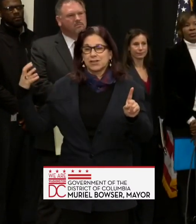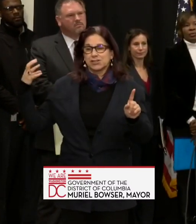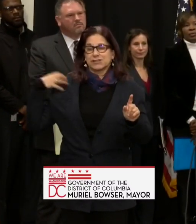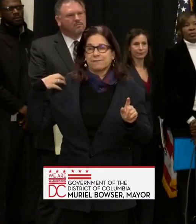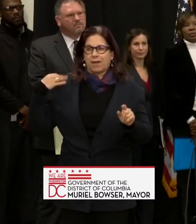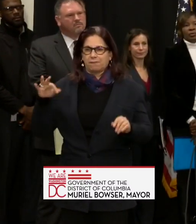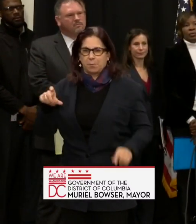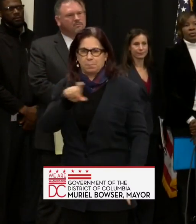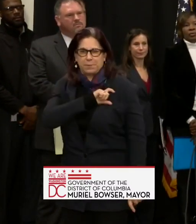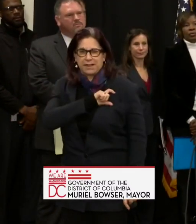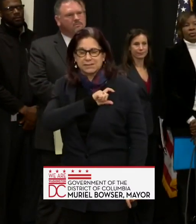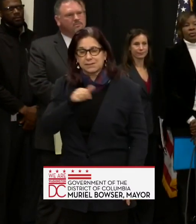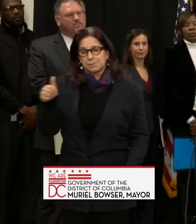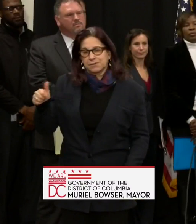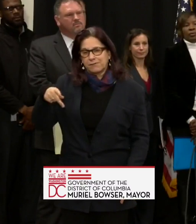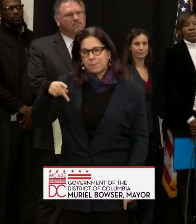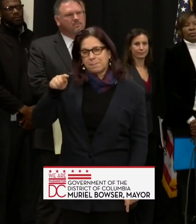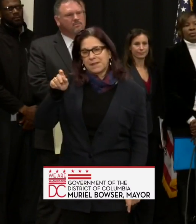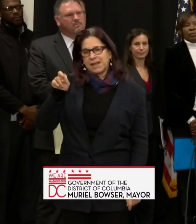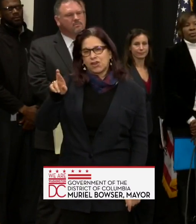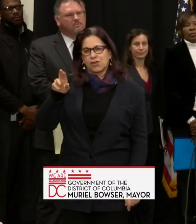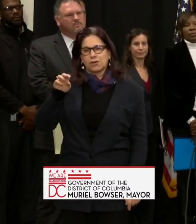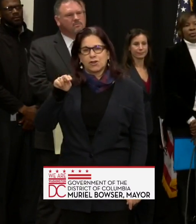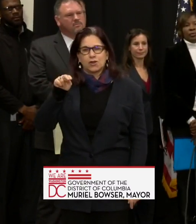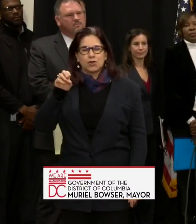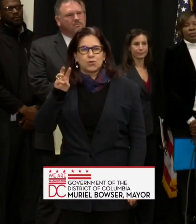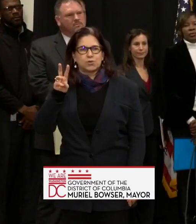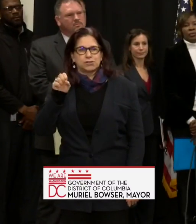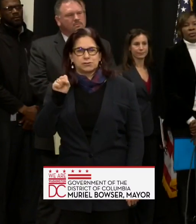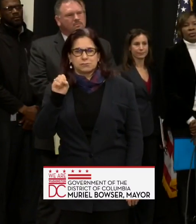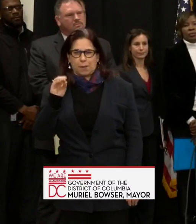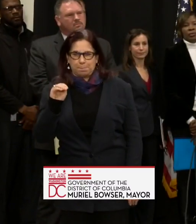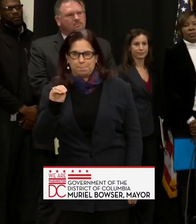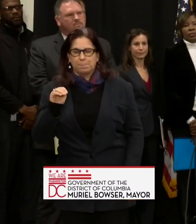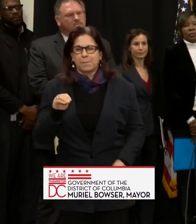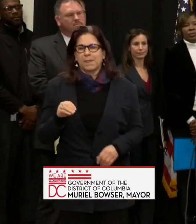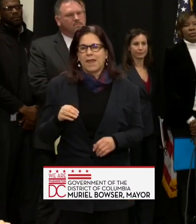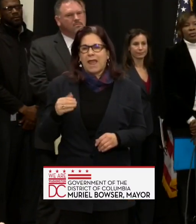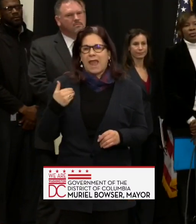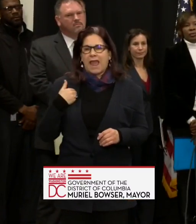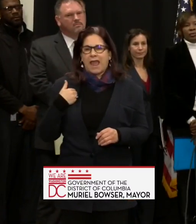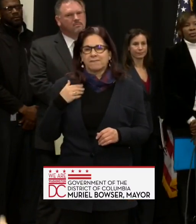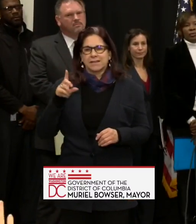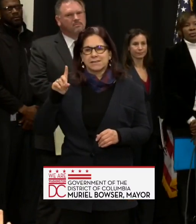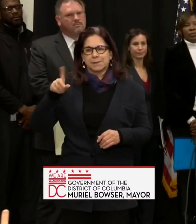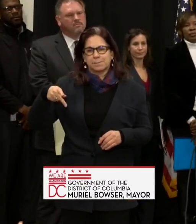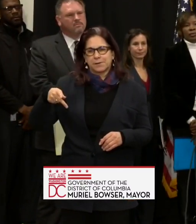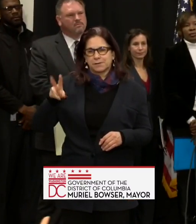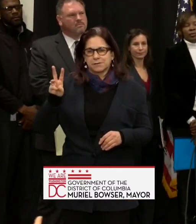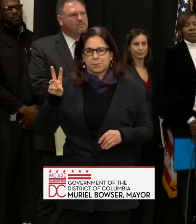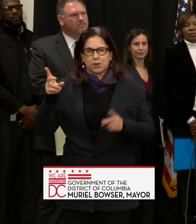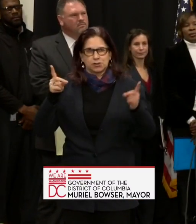OUR DDOT DIRECTOR, LIEF DORMSJO. OUR DPW DIRECTOR, CHRIS SHORTER.